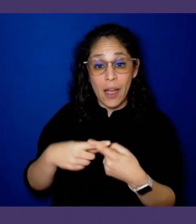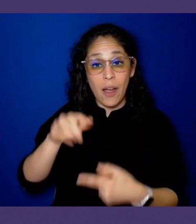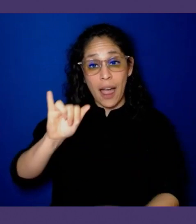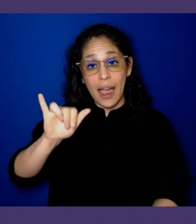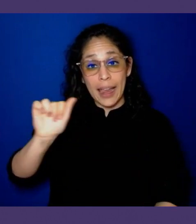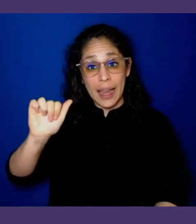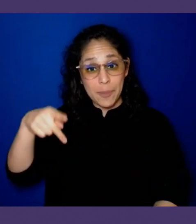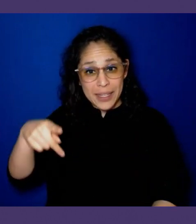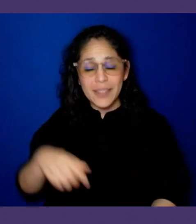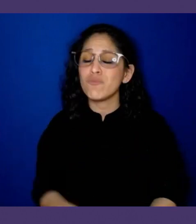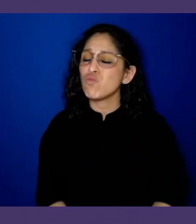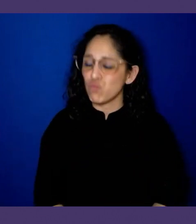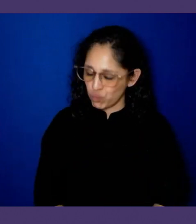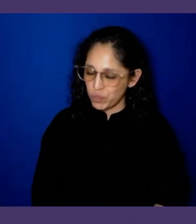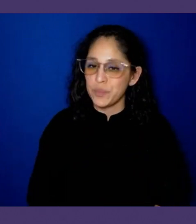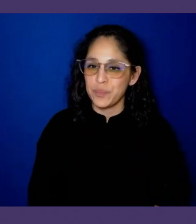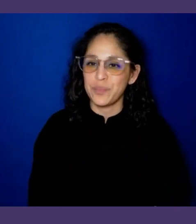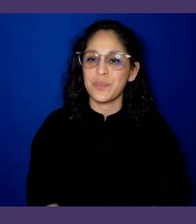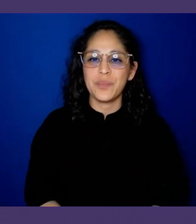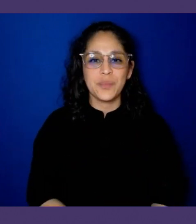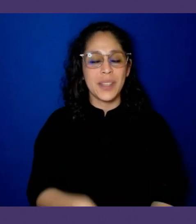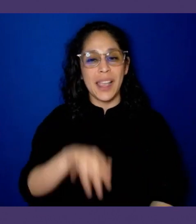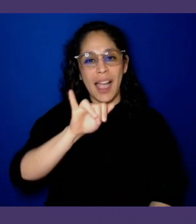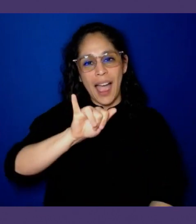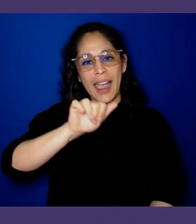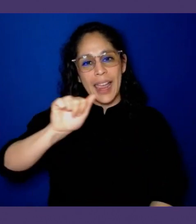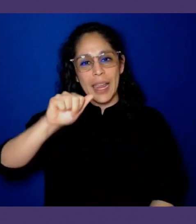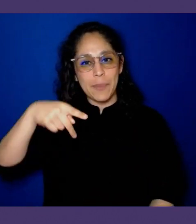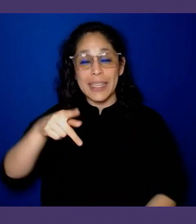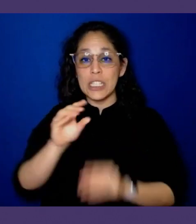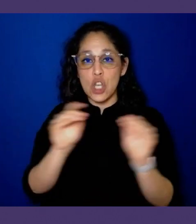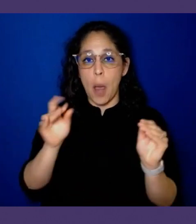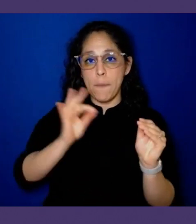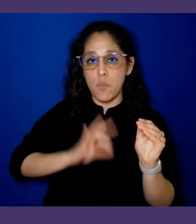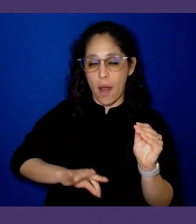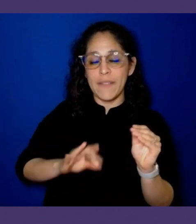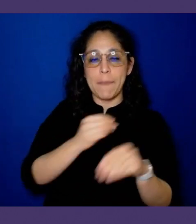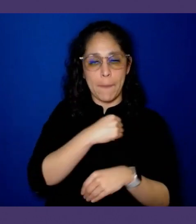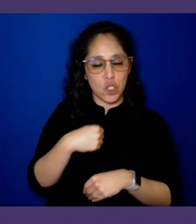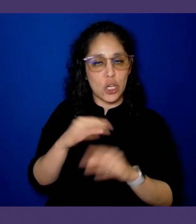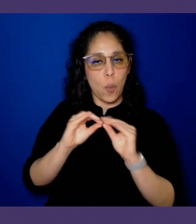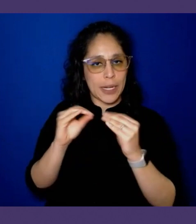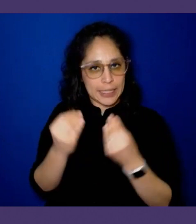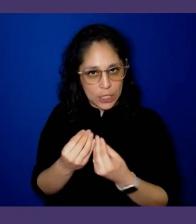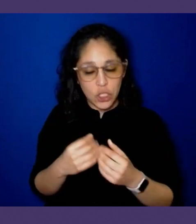Sam Evans: IAAP is a non-profit membership organization. All of our members and those we